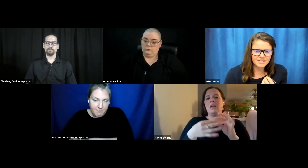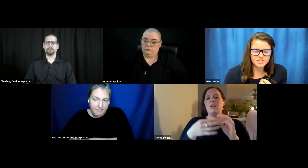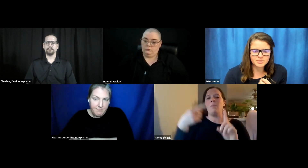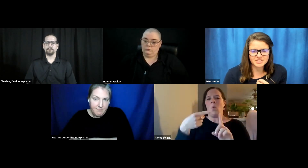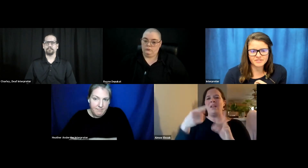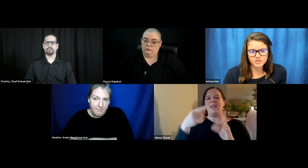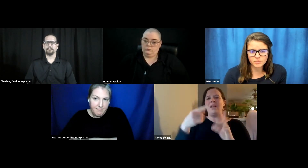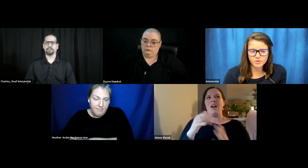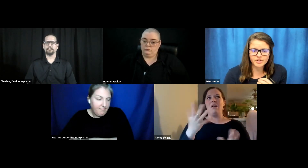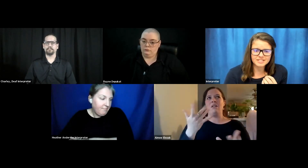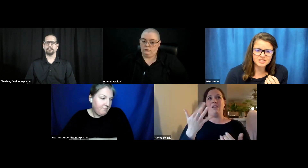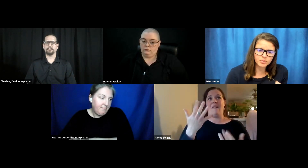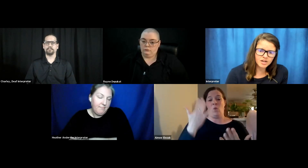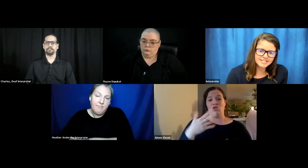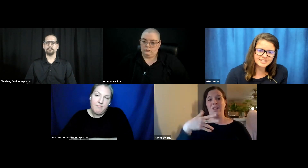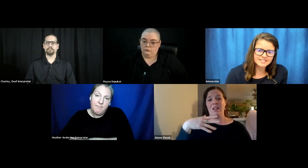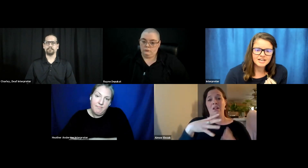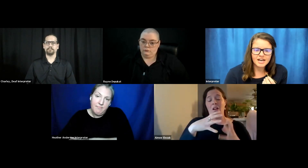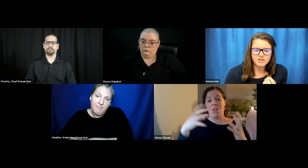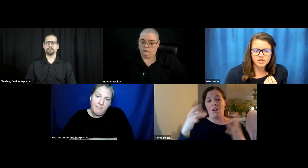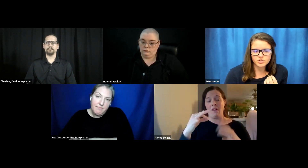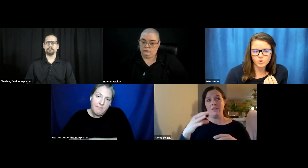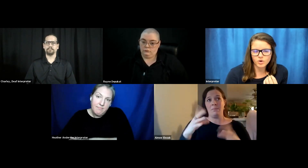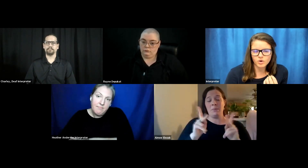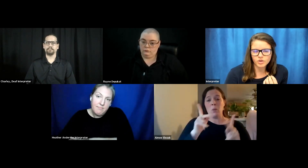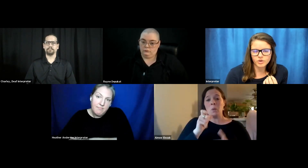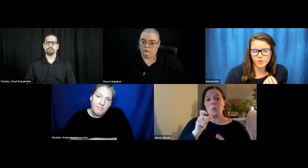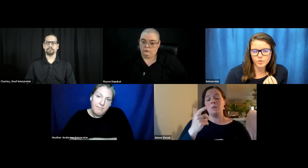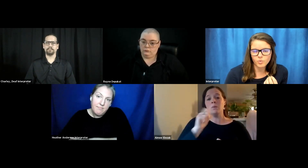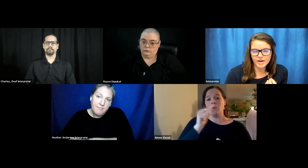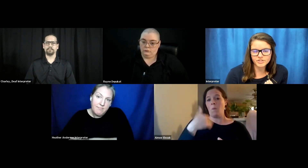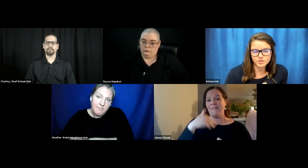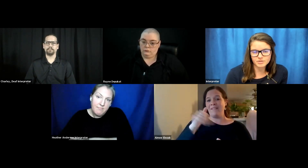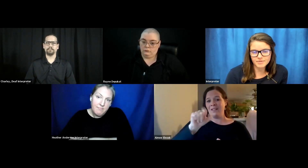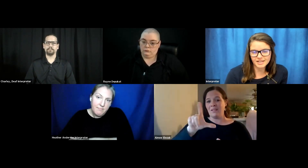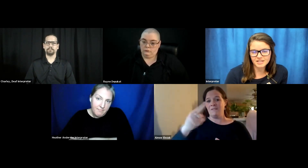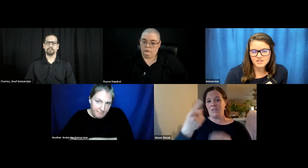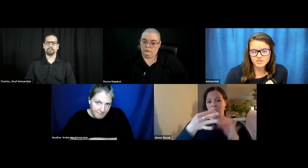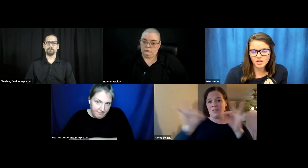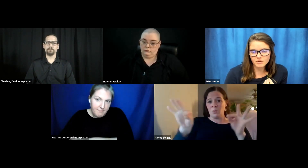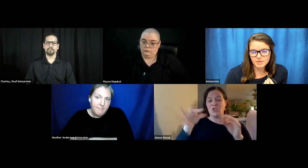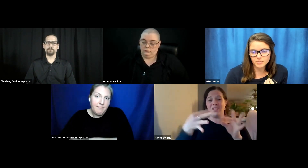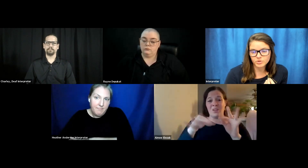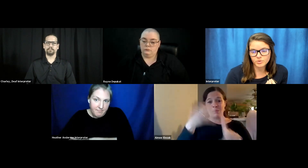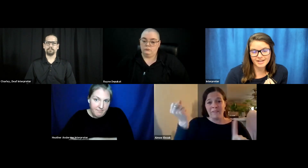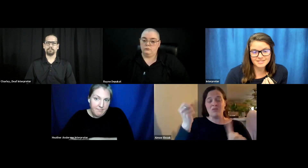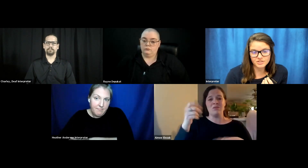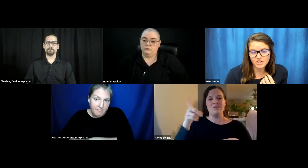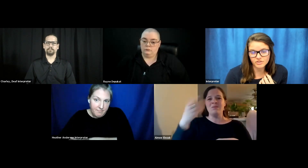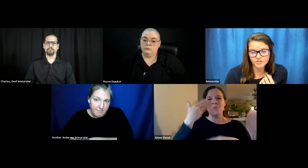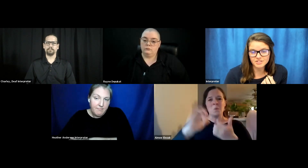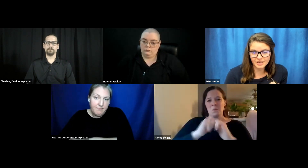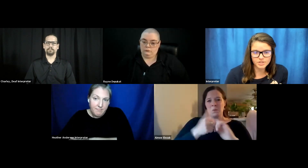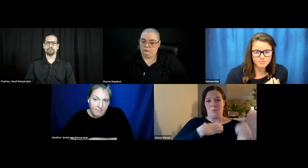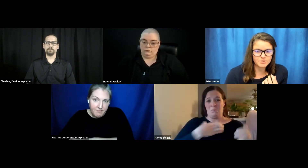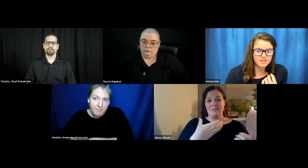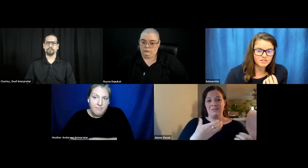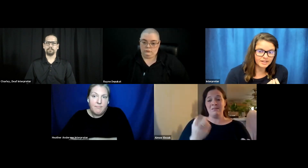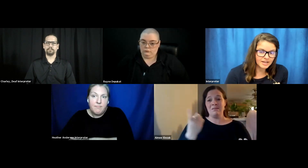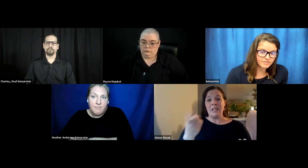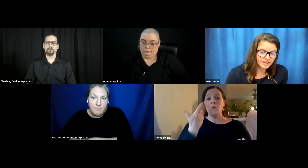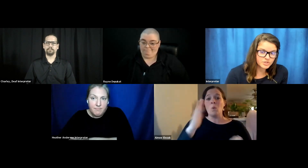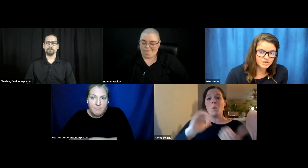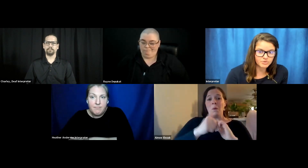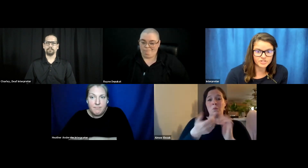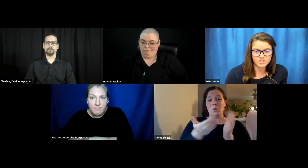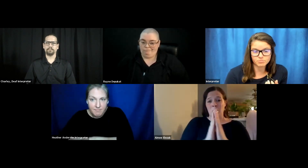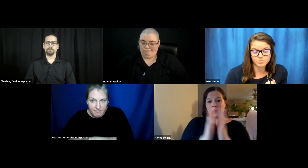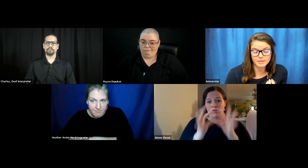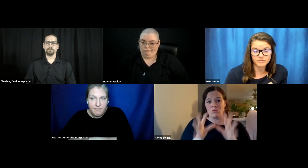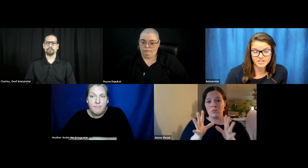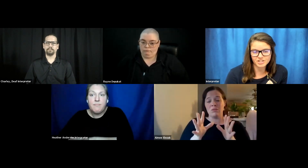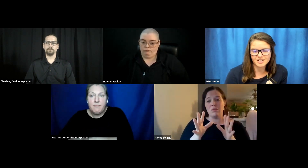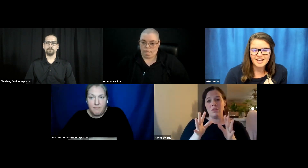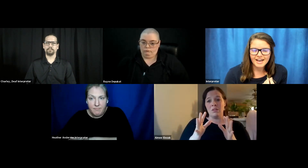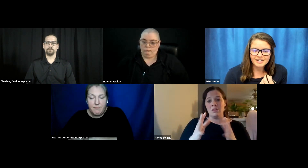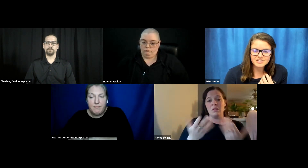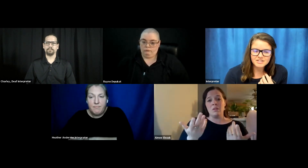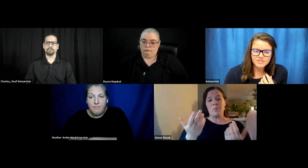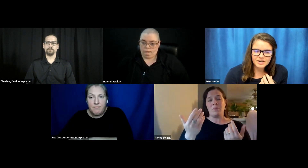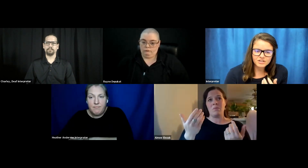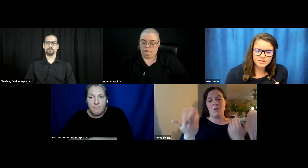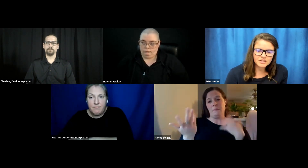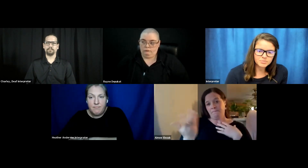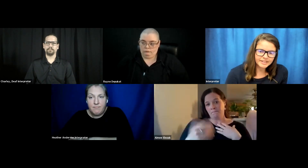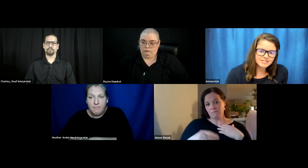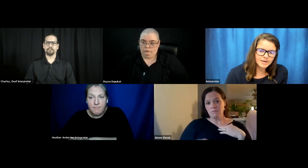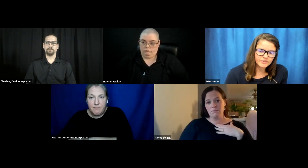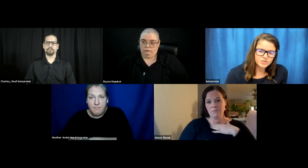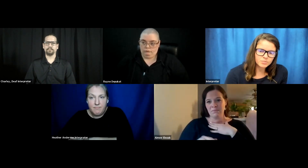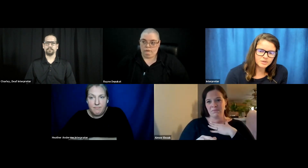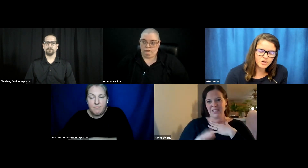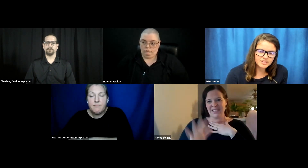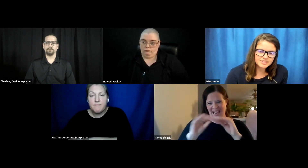You know, is it specific interpreter is it this process, and not sure you know where to submit it. There's a lot of people who ASL is not their first language maybe their leg have language deprivation deprivation and their complaints about the interpreting